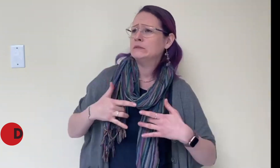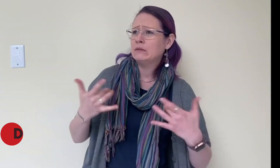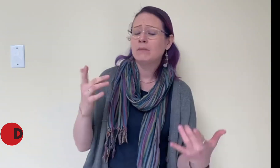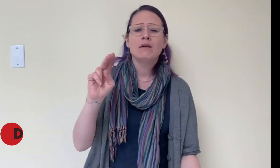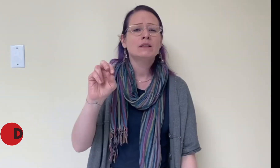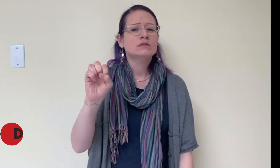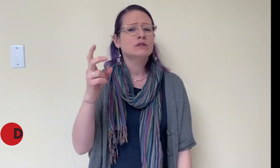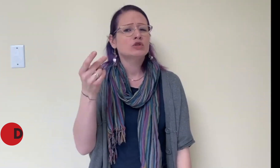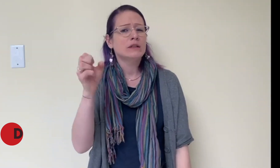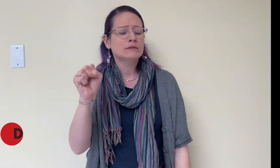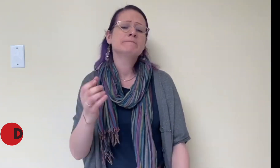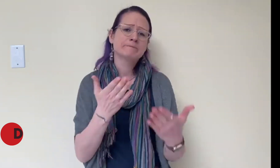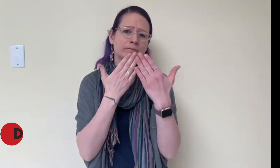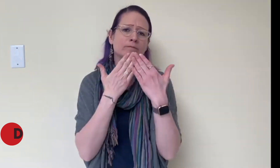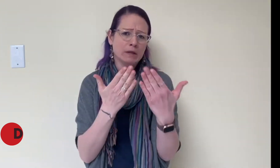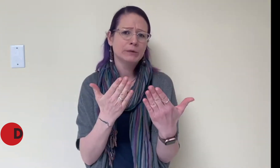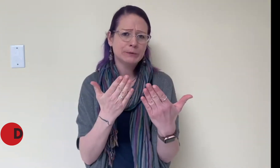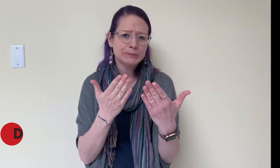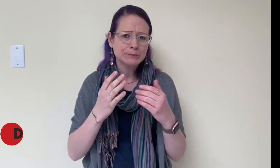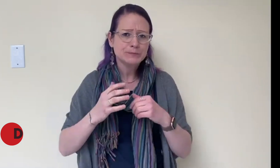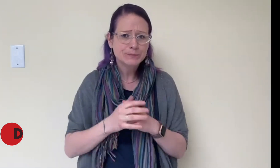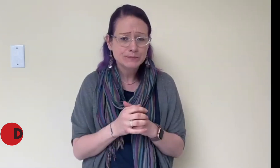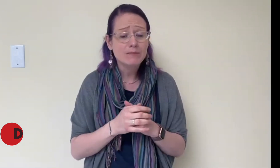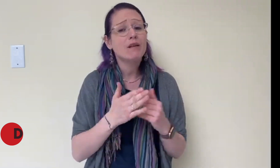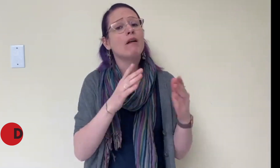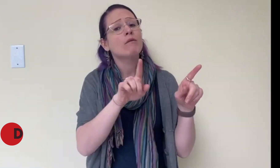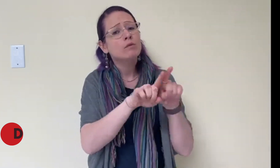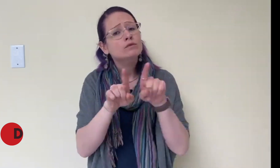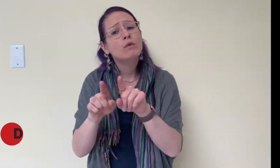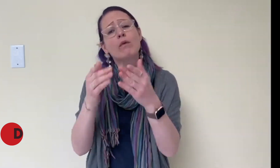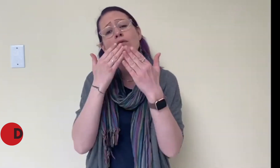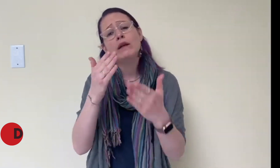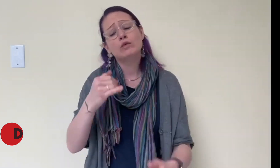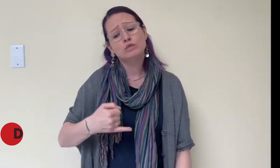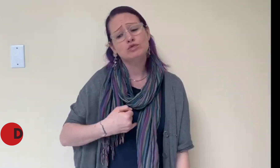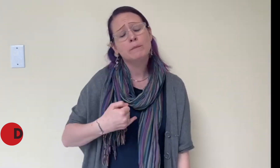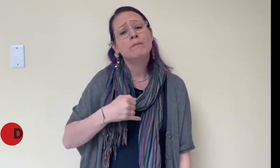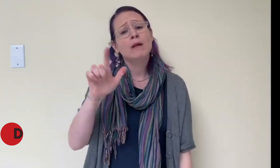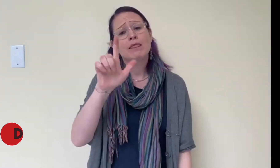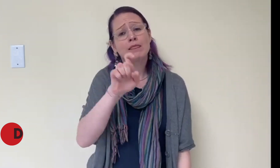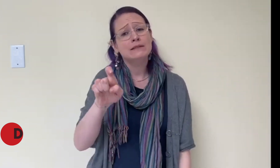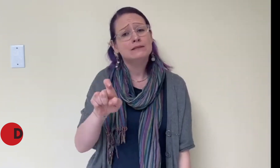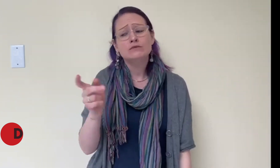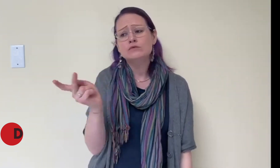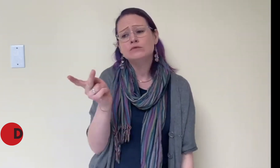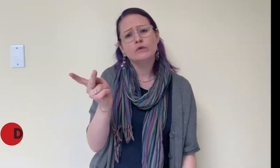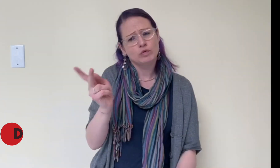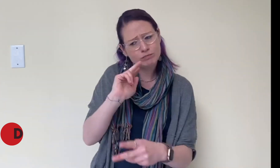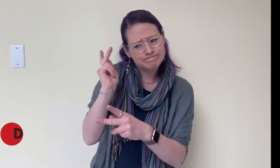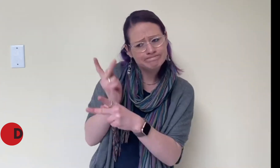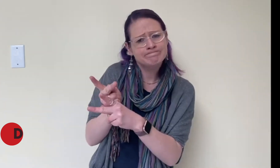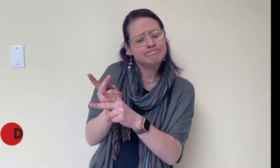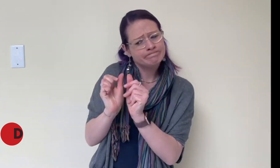is happening at SDHHNS. Also thanks to Jim and Liz for continuing to serve